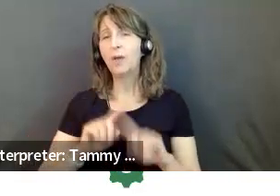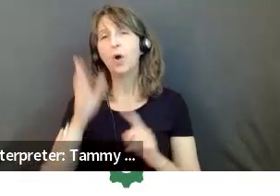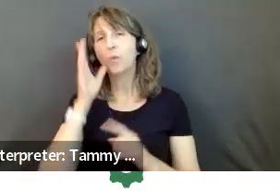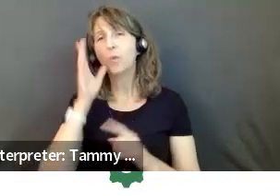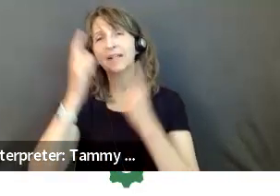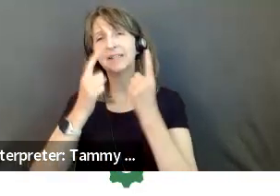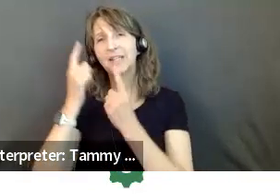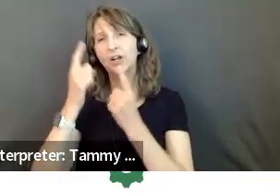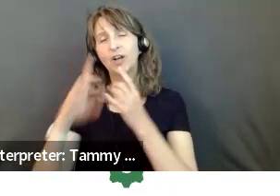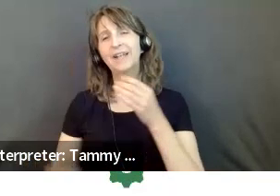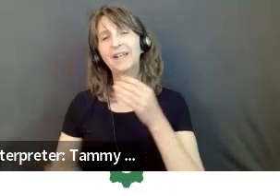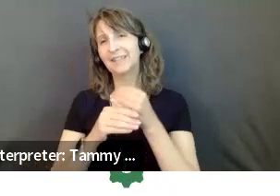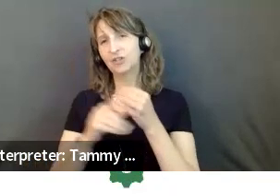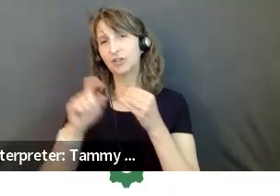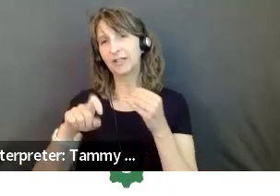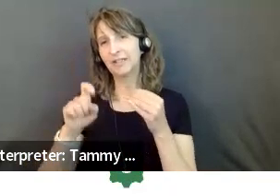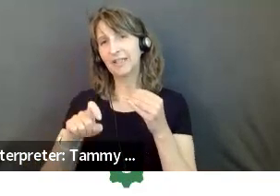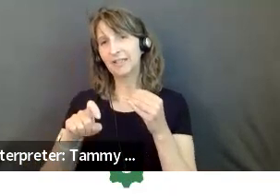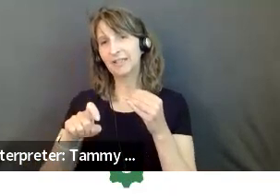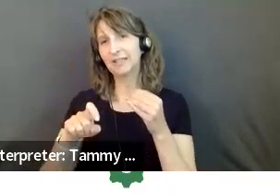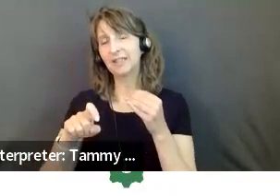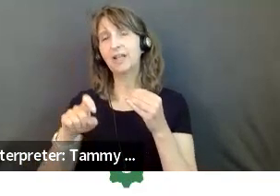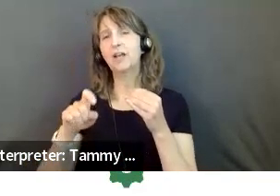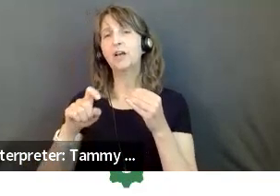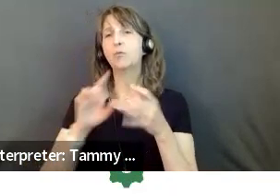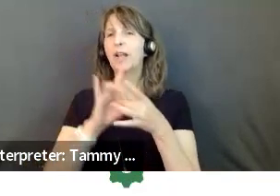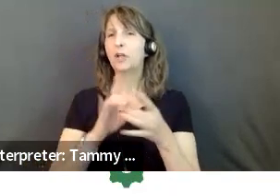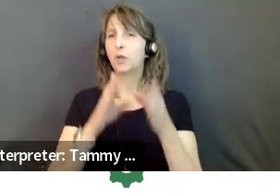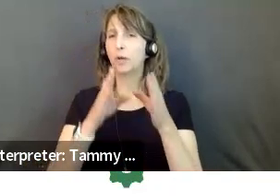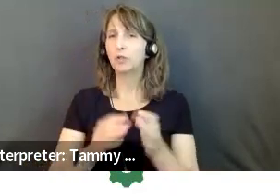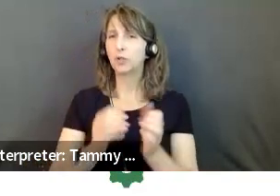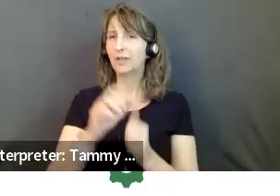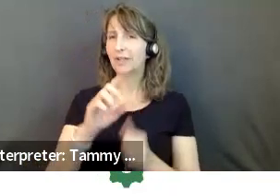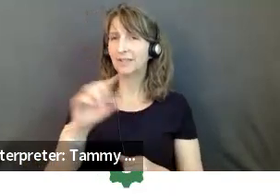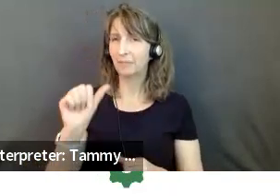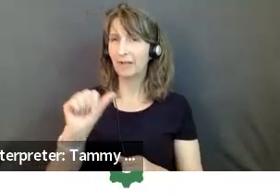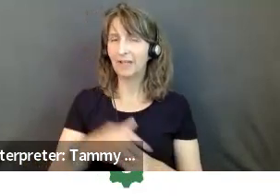Condition and making sure that they can access that. And we are also looking at opportunities to expand.